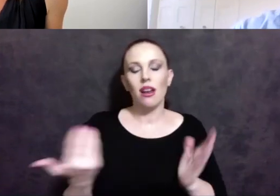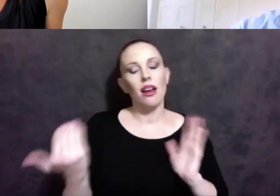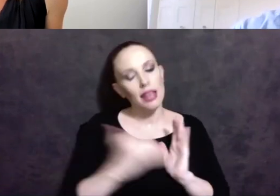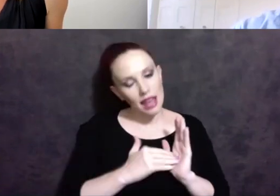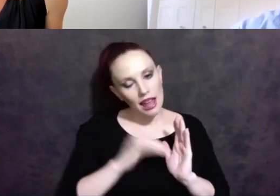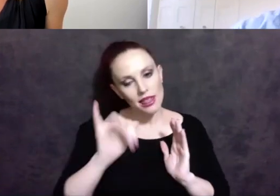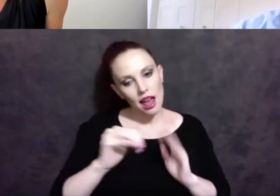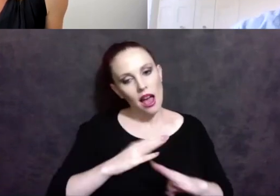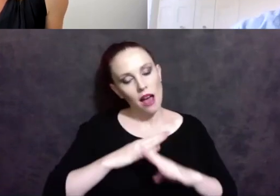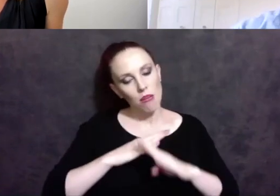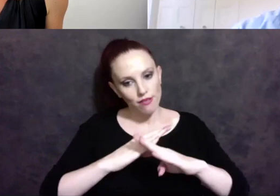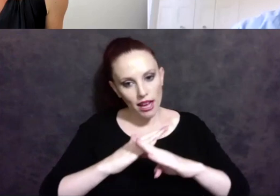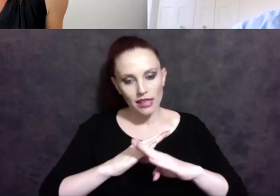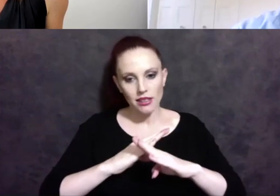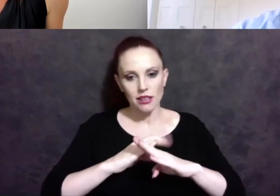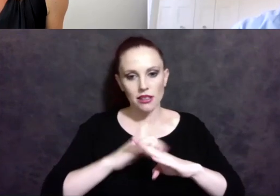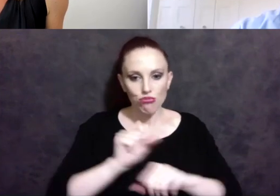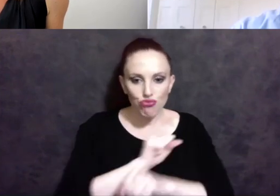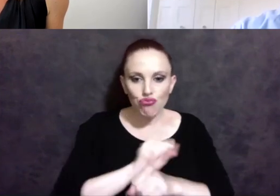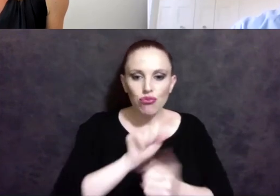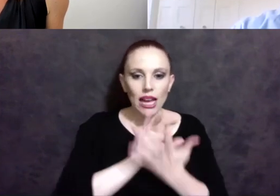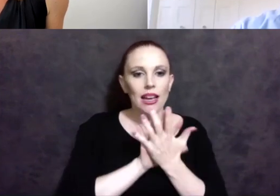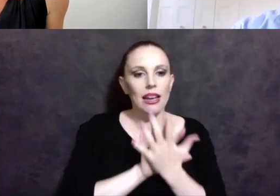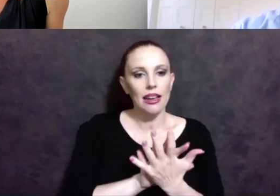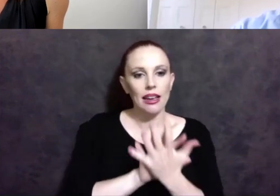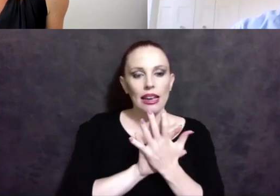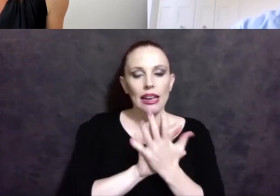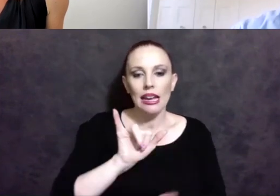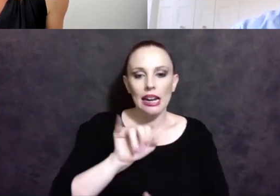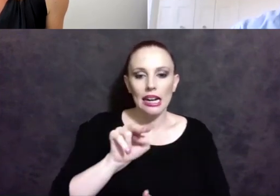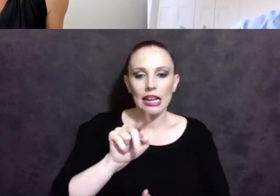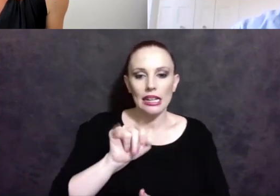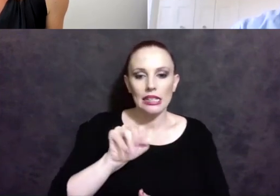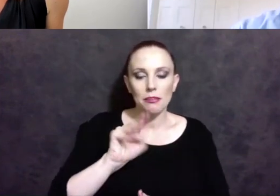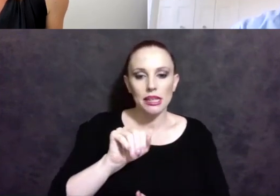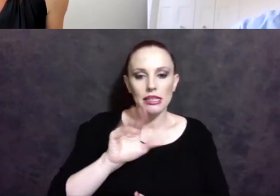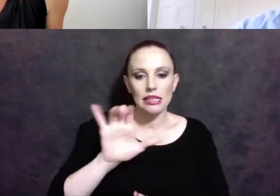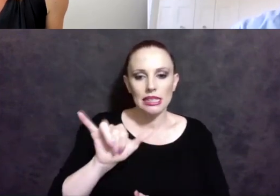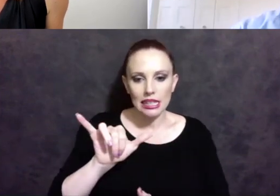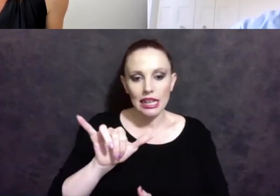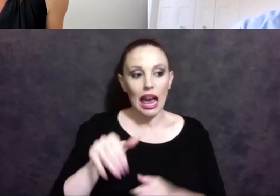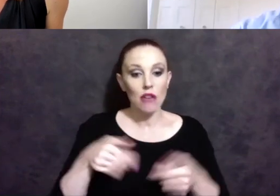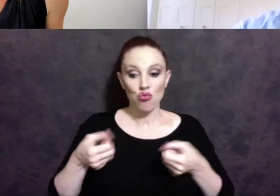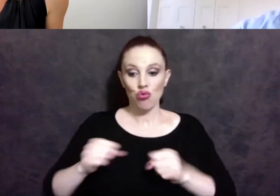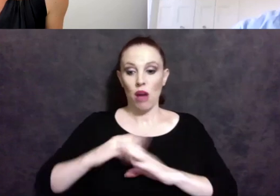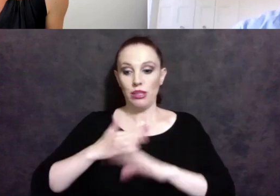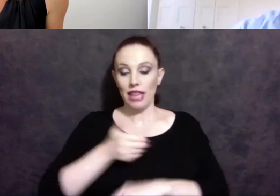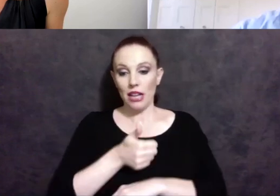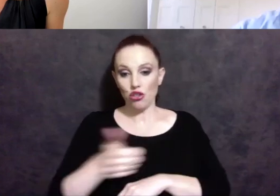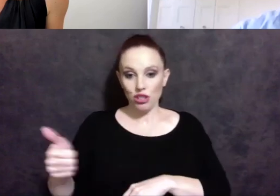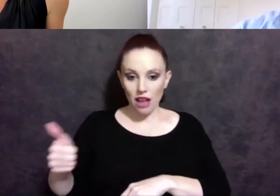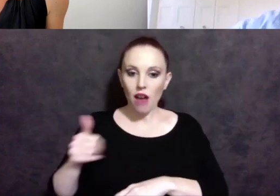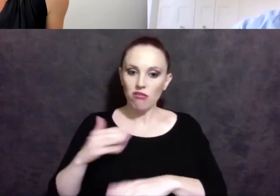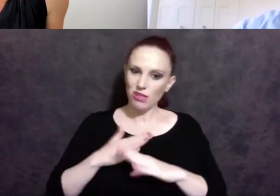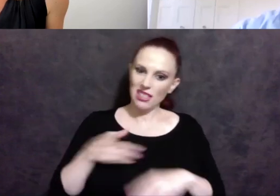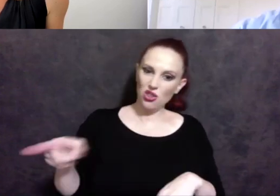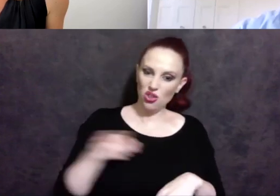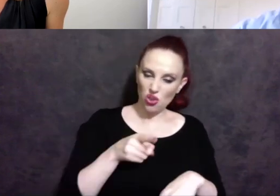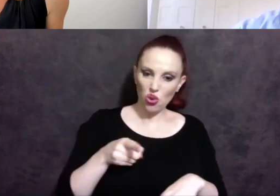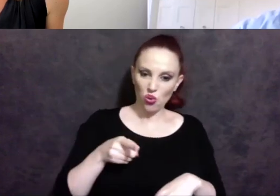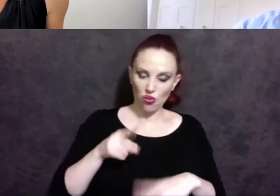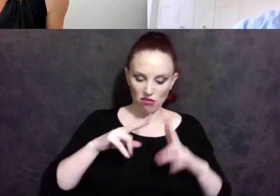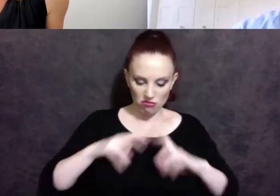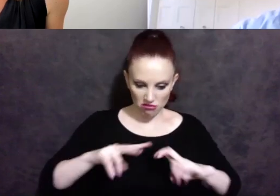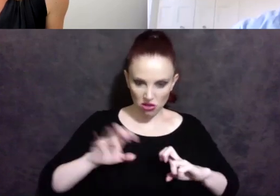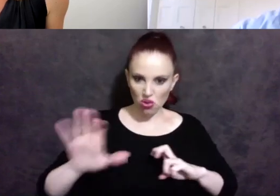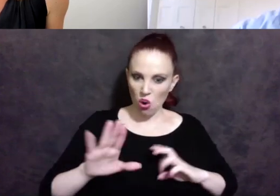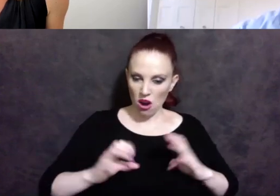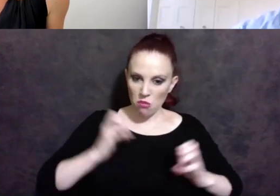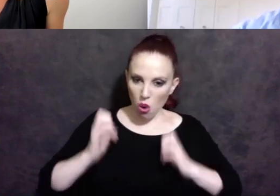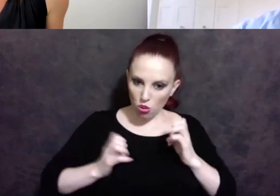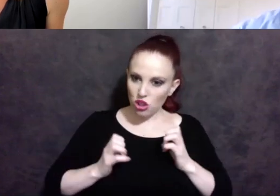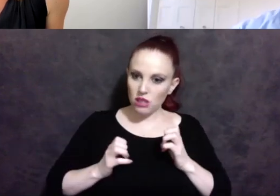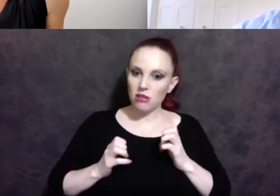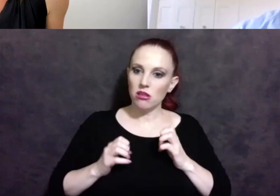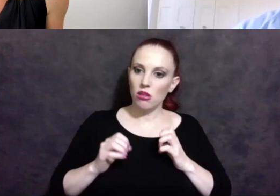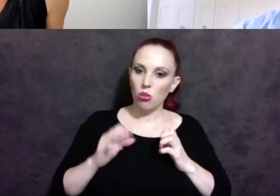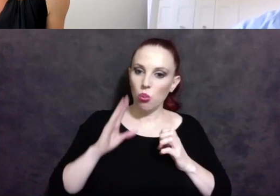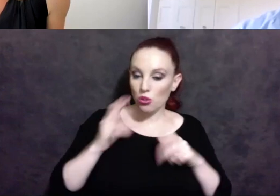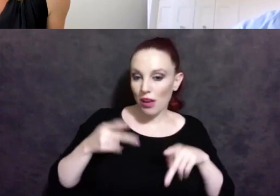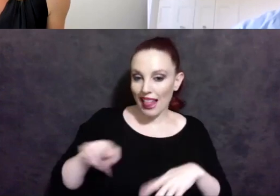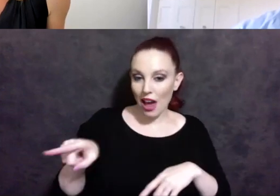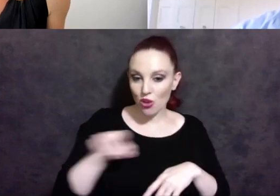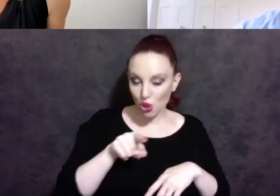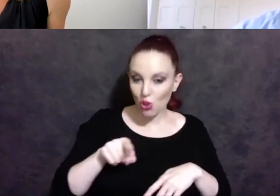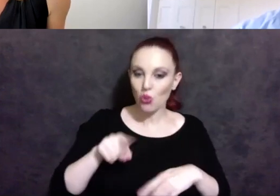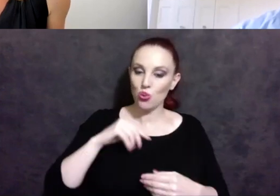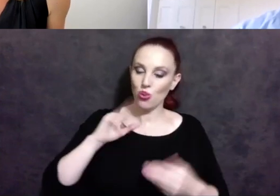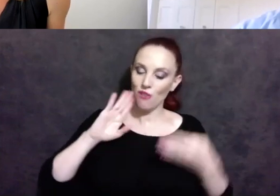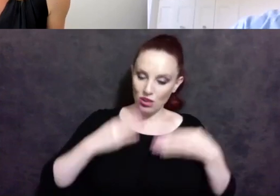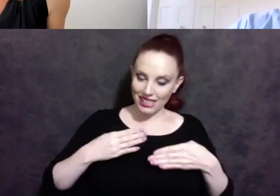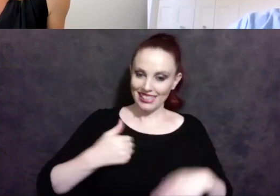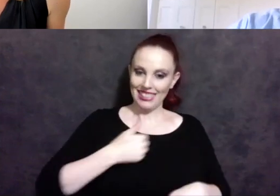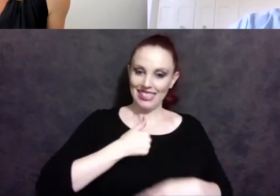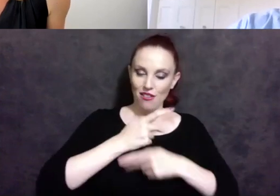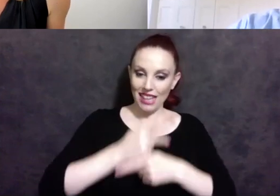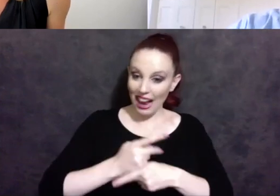that real level of intimacy. By not touching upon your emotions it becomes easier to harm